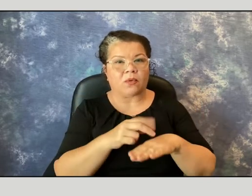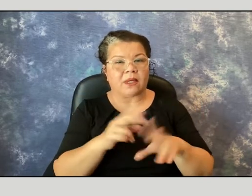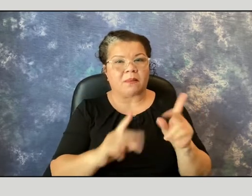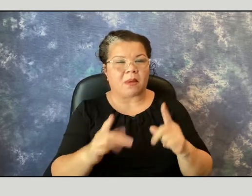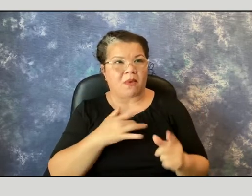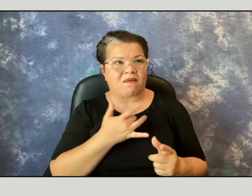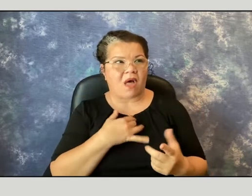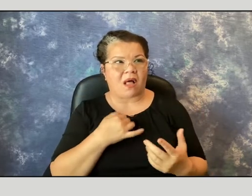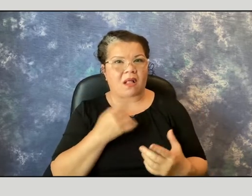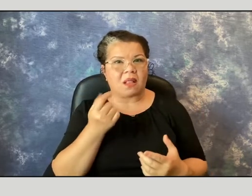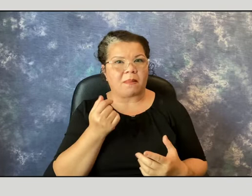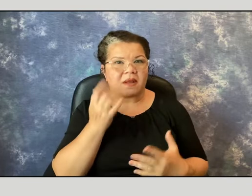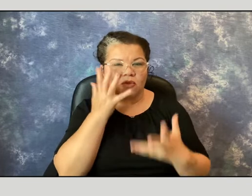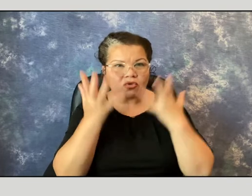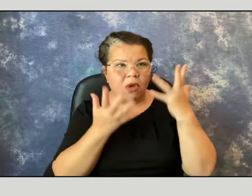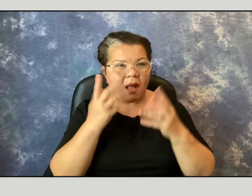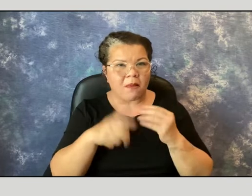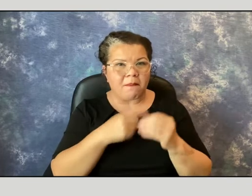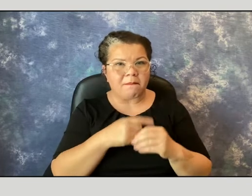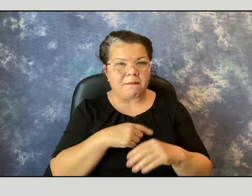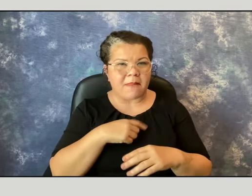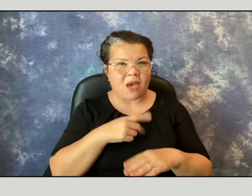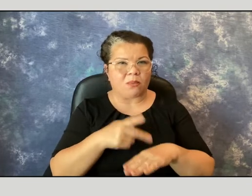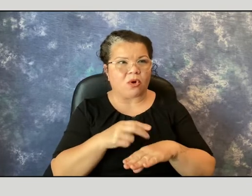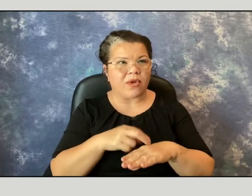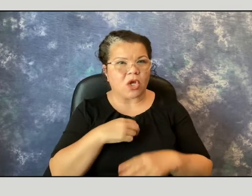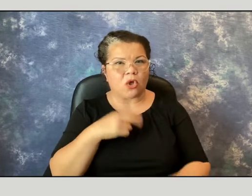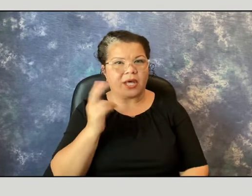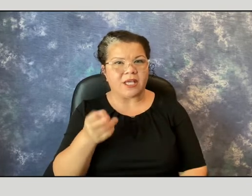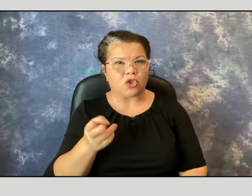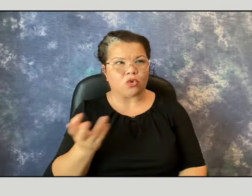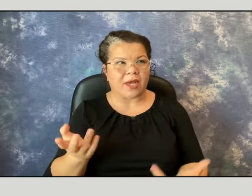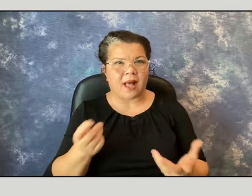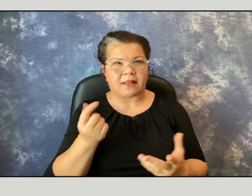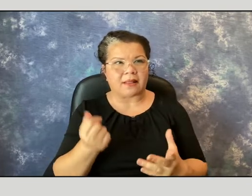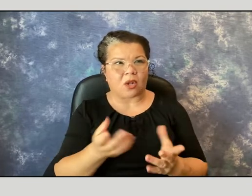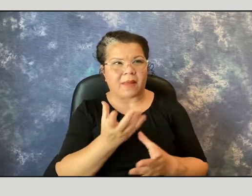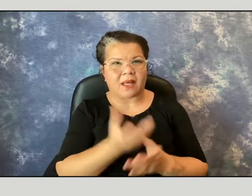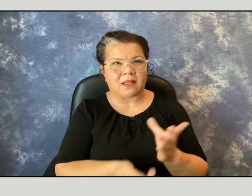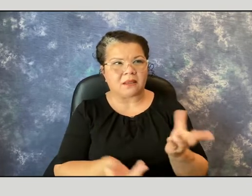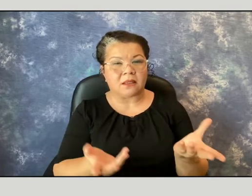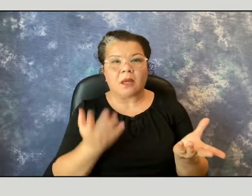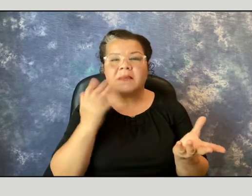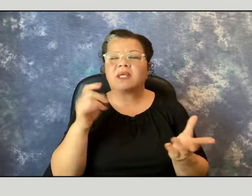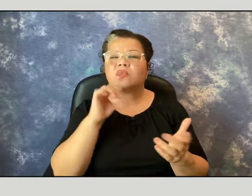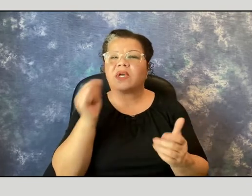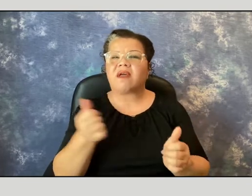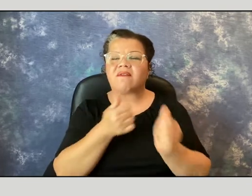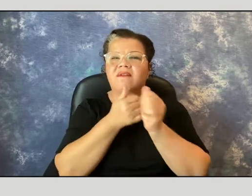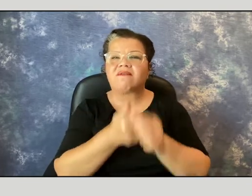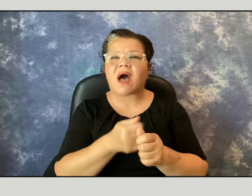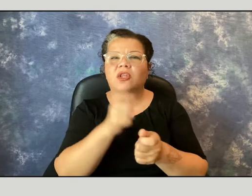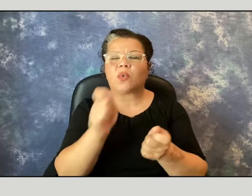that we have a kind of incomplete political history because we did not follow a particular path of independence.